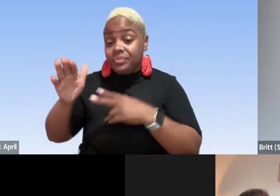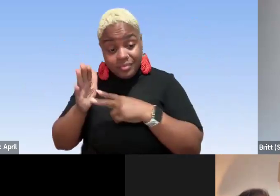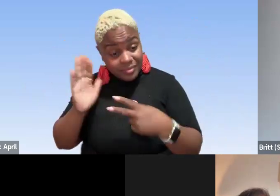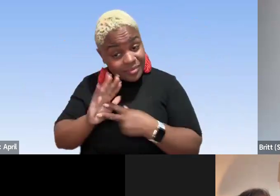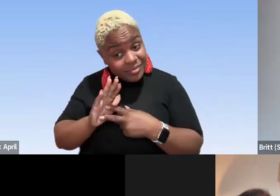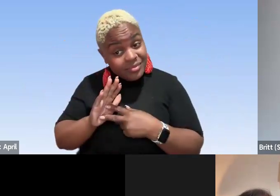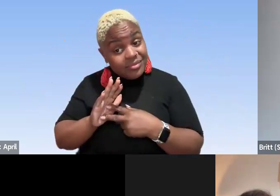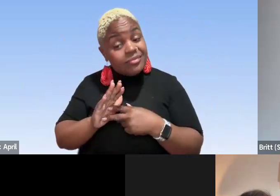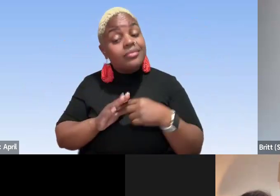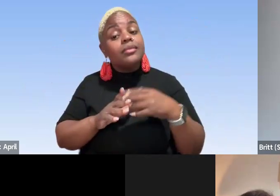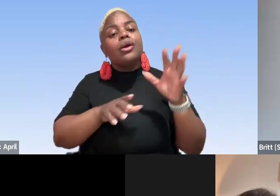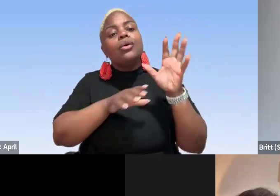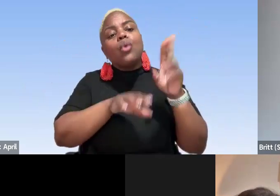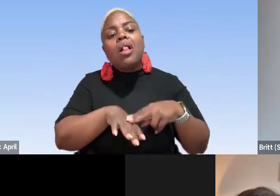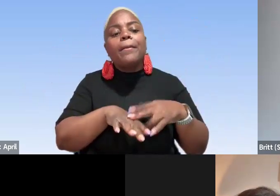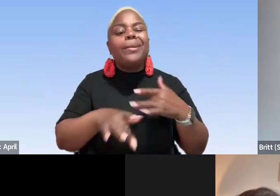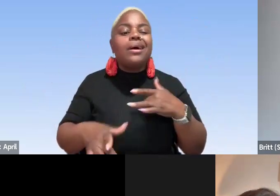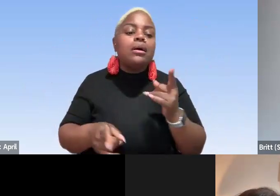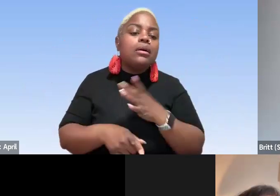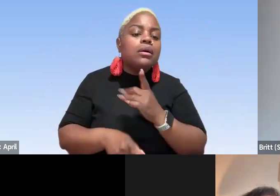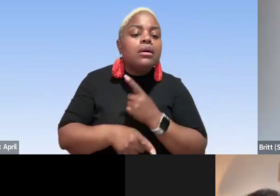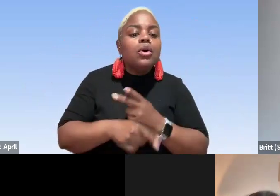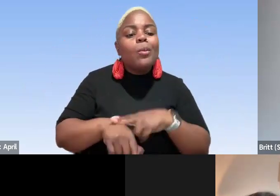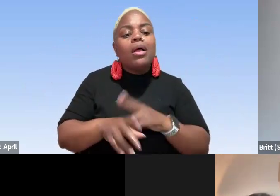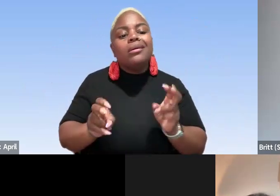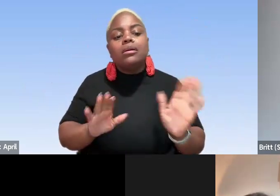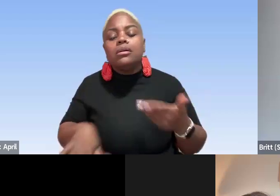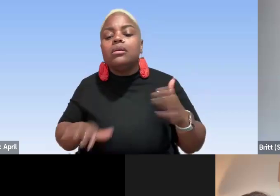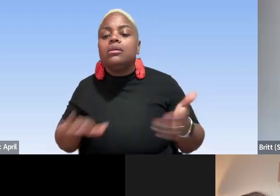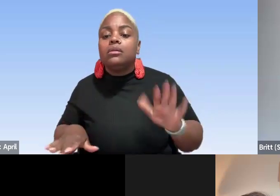But ableism is, you know, affects all of our relationships.